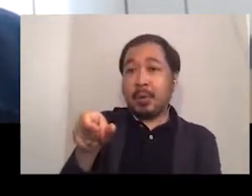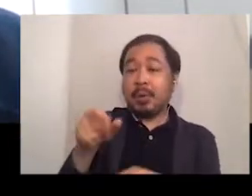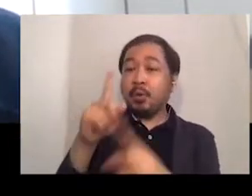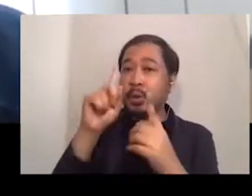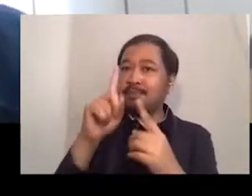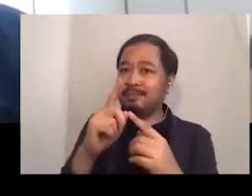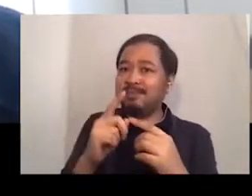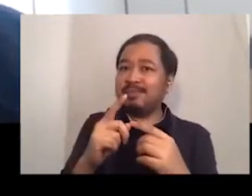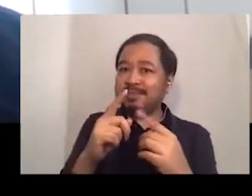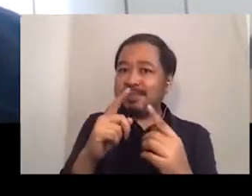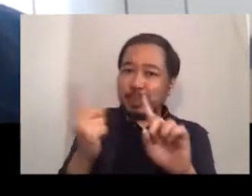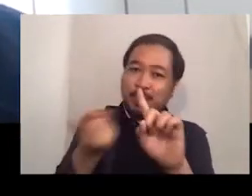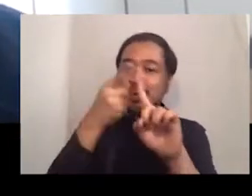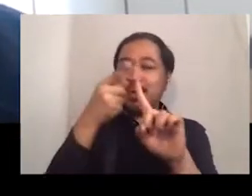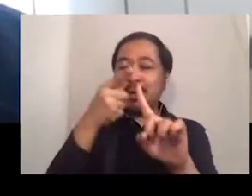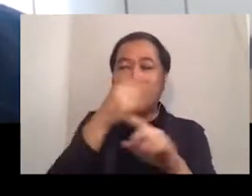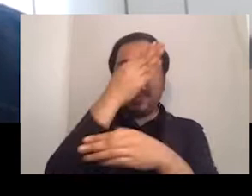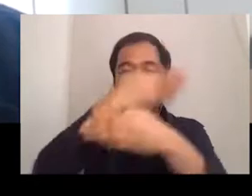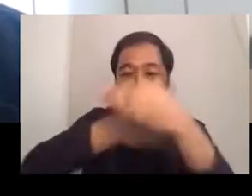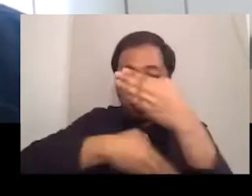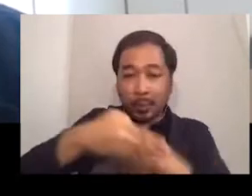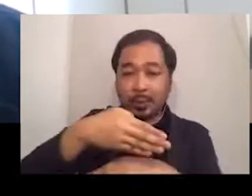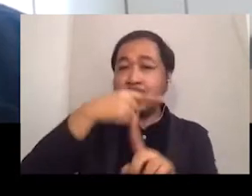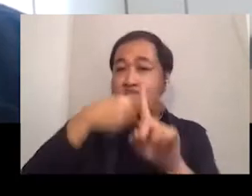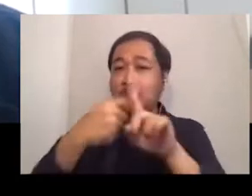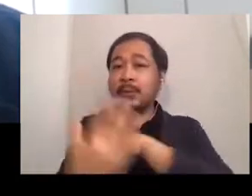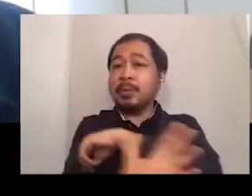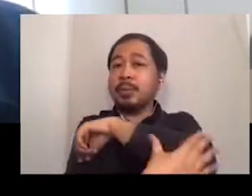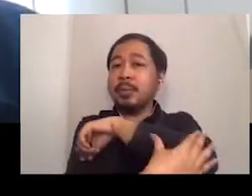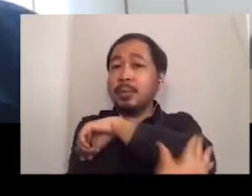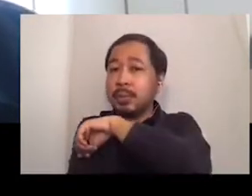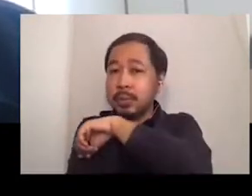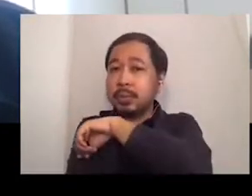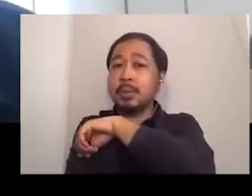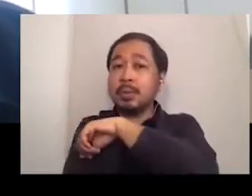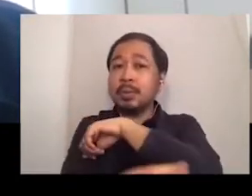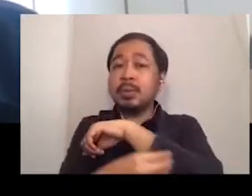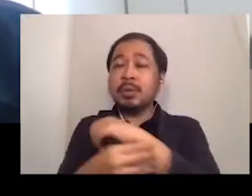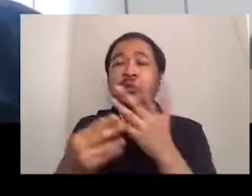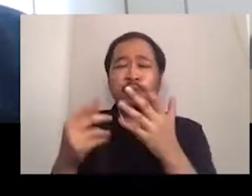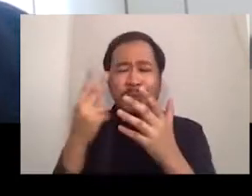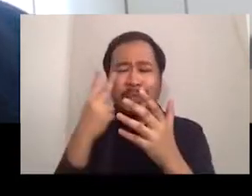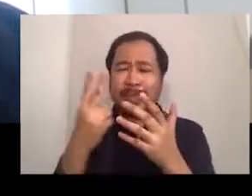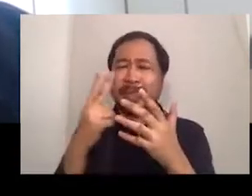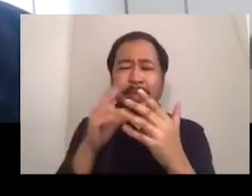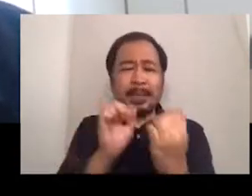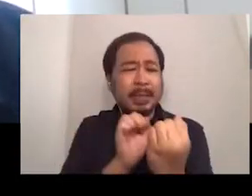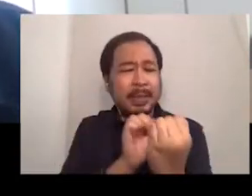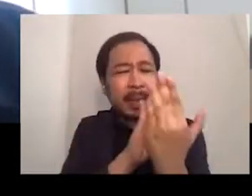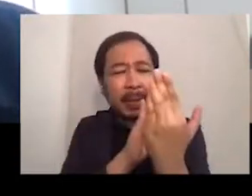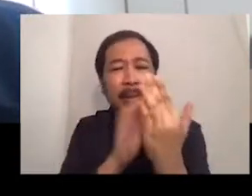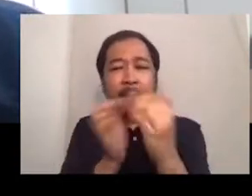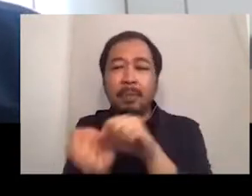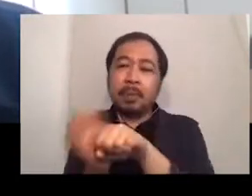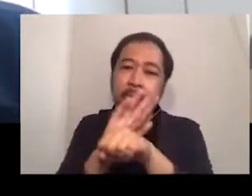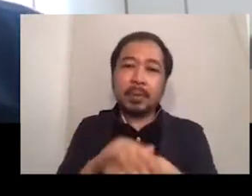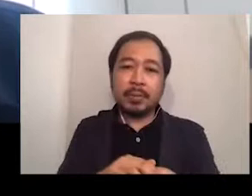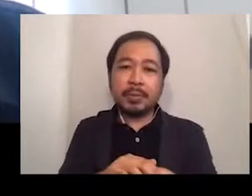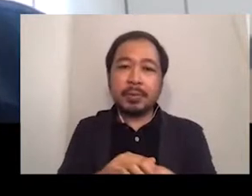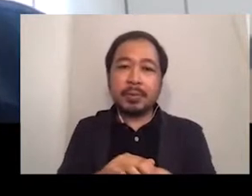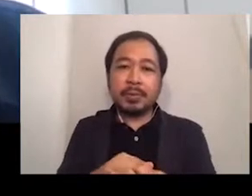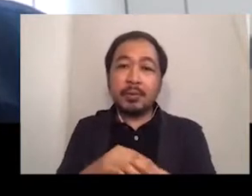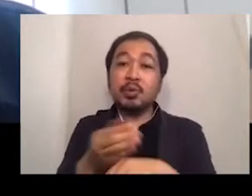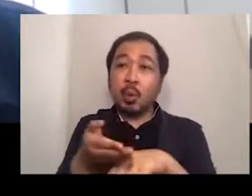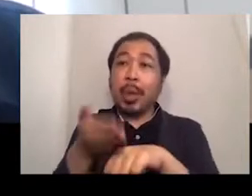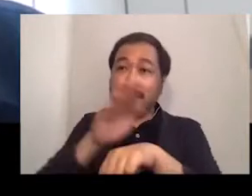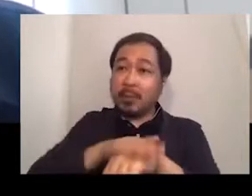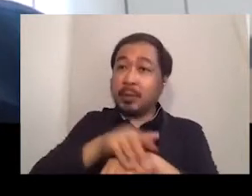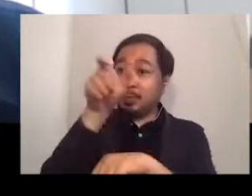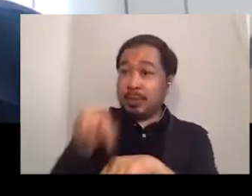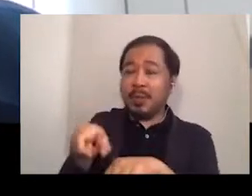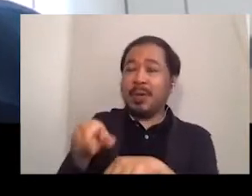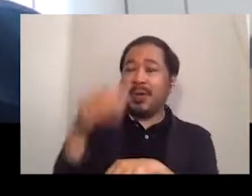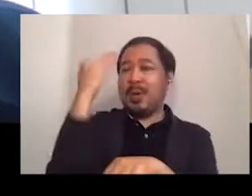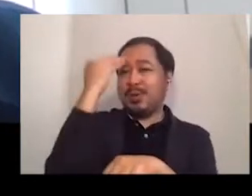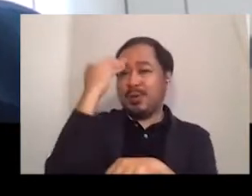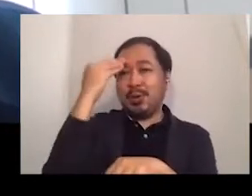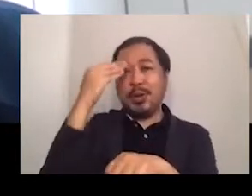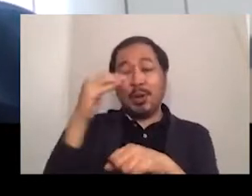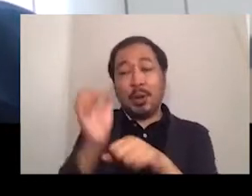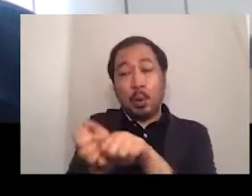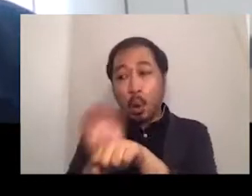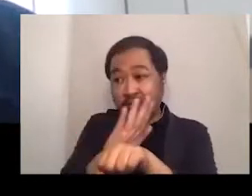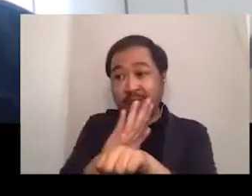So in fact, many experts believe that COVID-19 will still be with us and become the new normal.